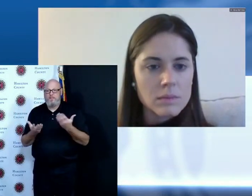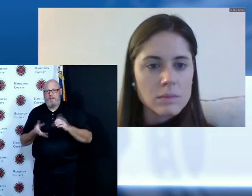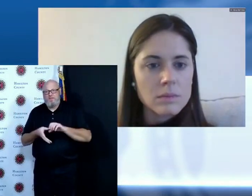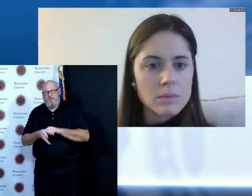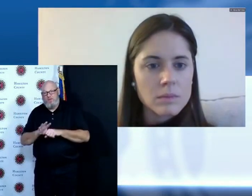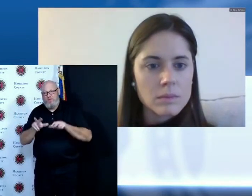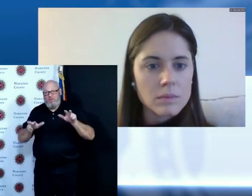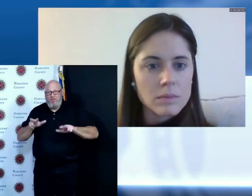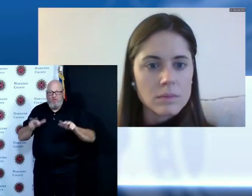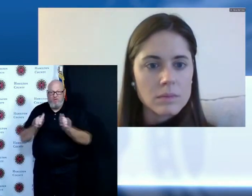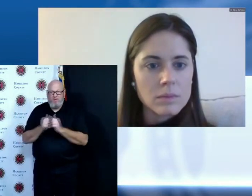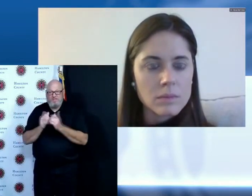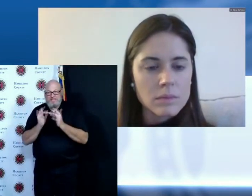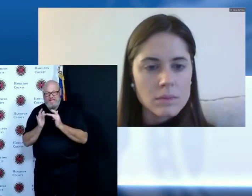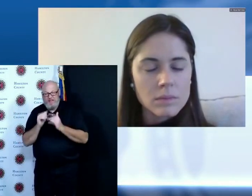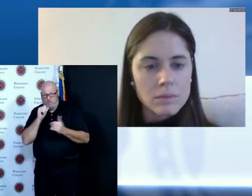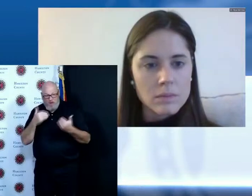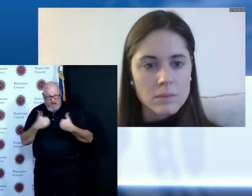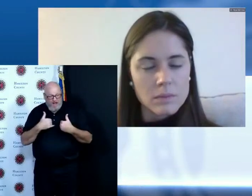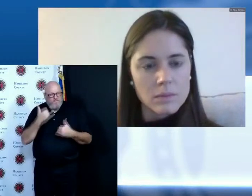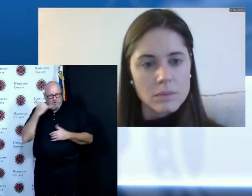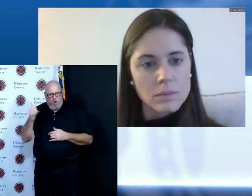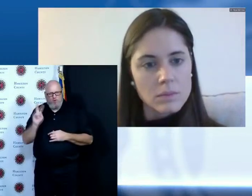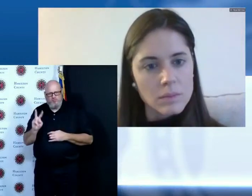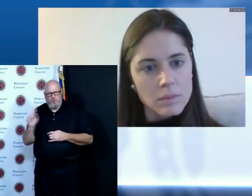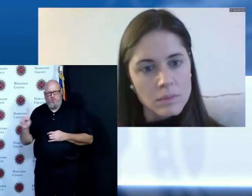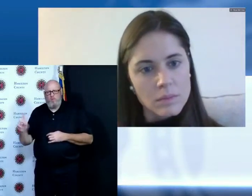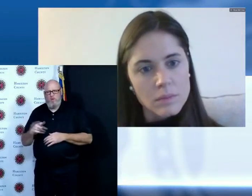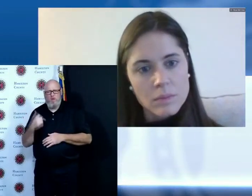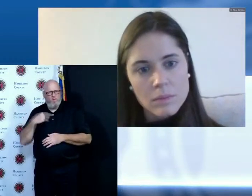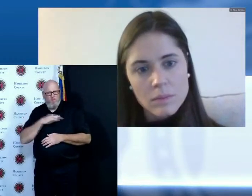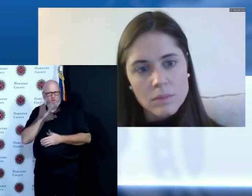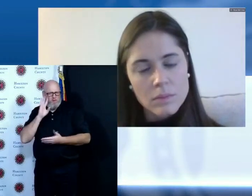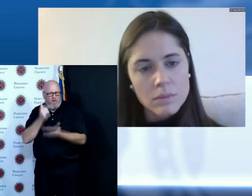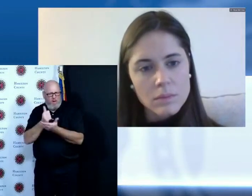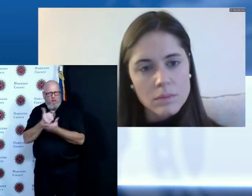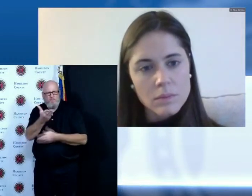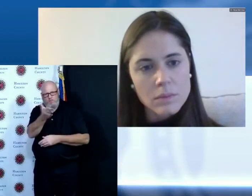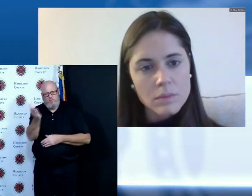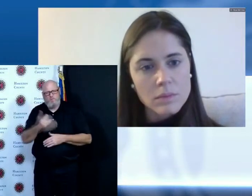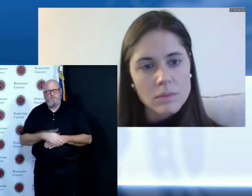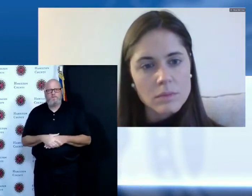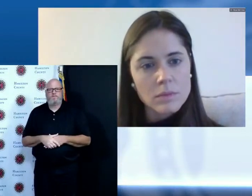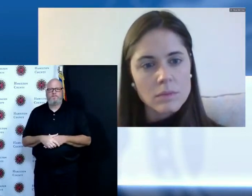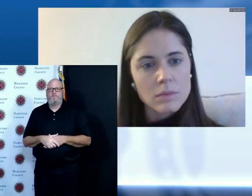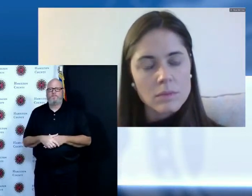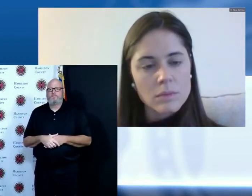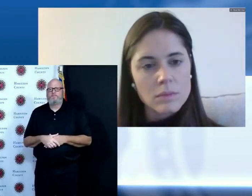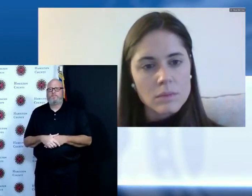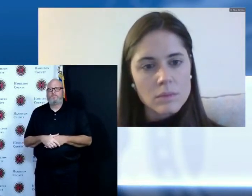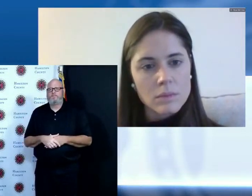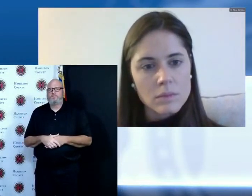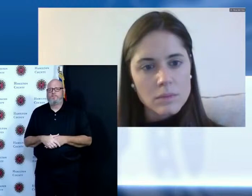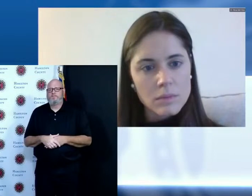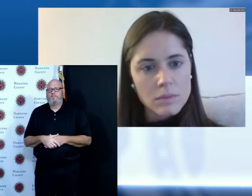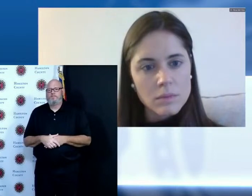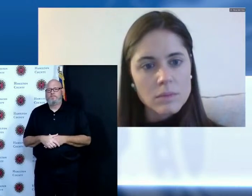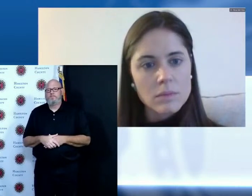what Greg has said and it's it's a philosophical question really for us is you know how are we